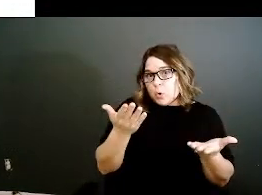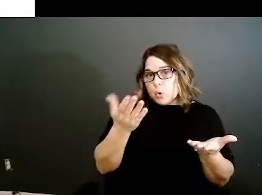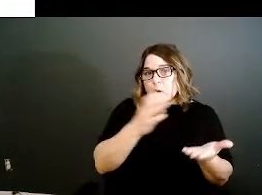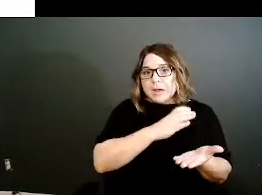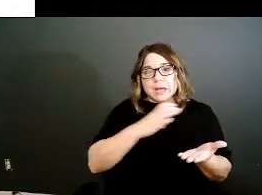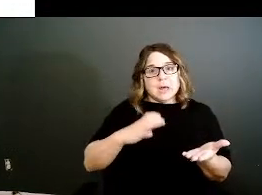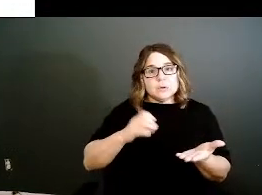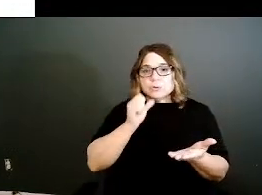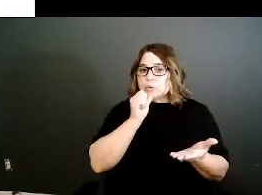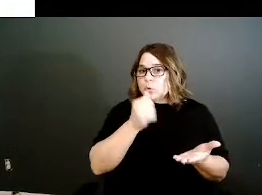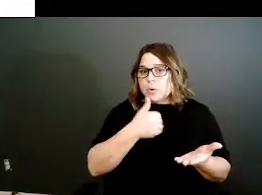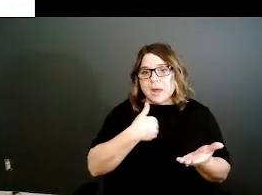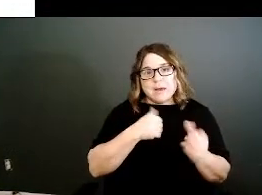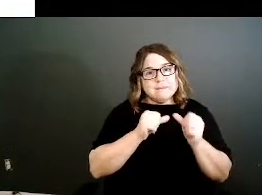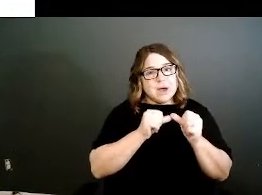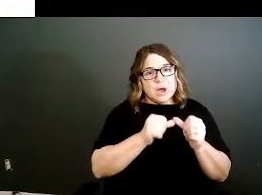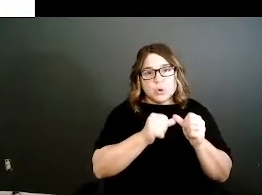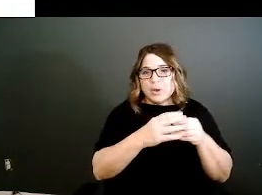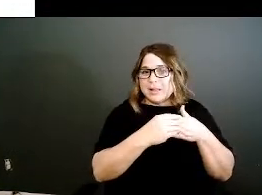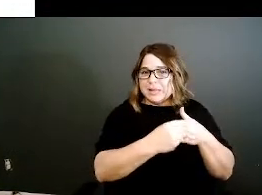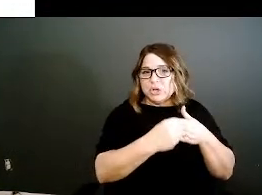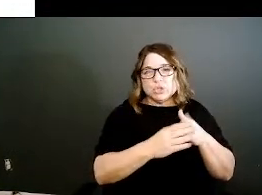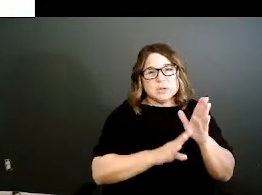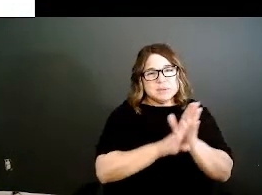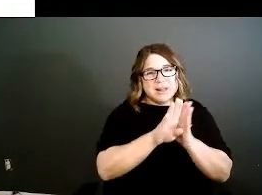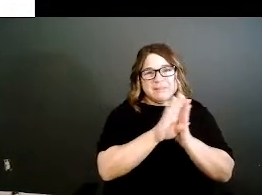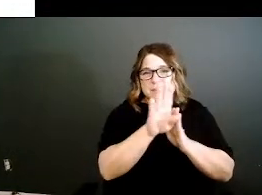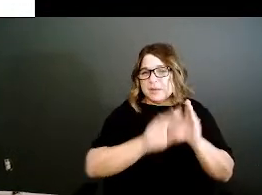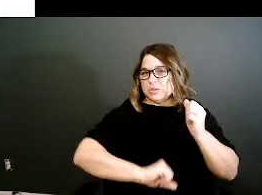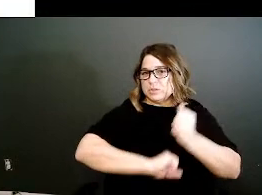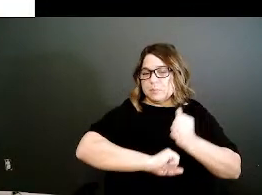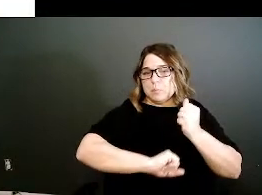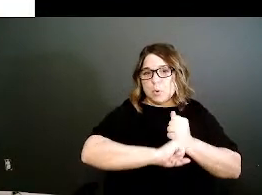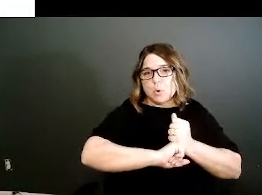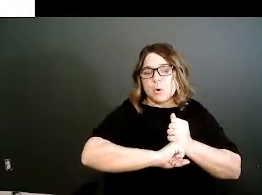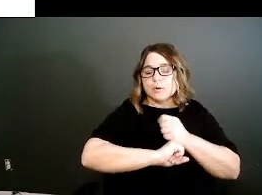LAST COMPANY THAT I WAS AT, THERE WAS EXTENSIVE DEVELOPMENT, EVEN FOR ENTRY-LEVEL POSITIONS.